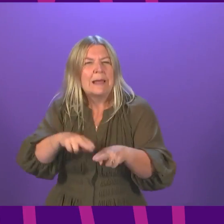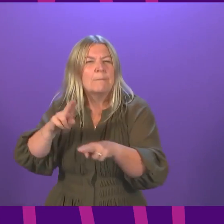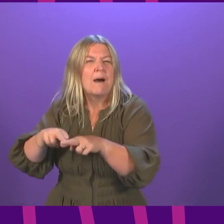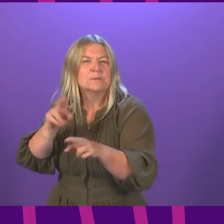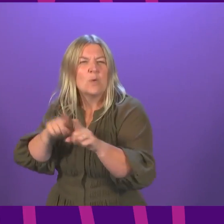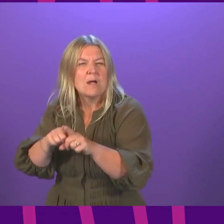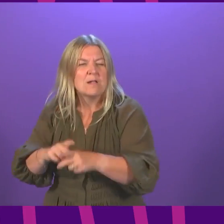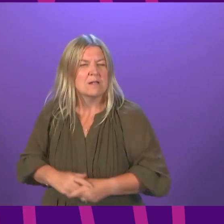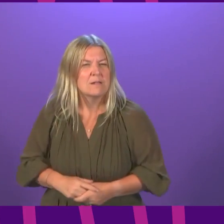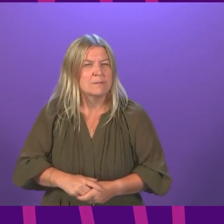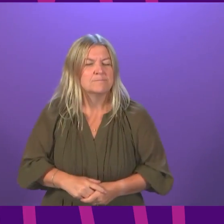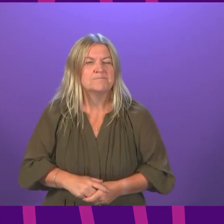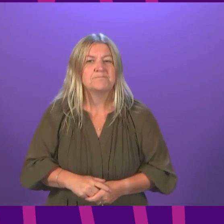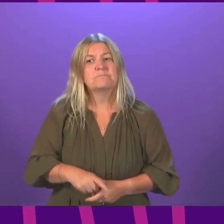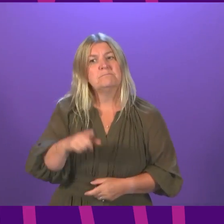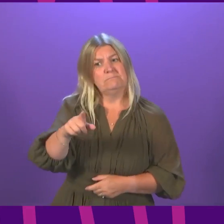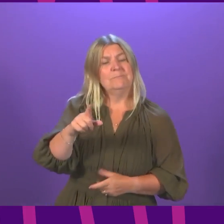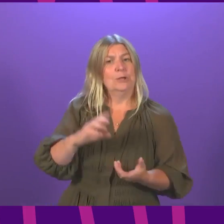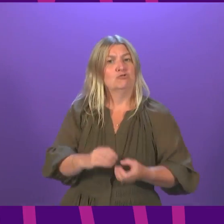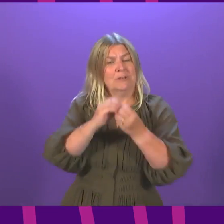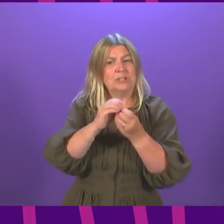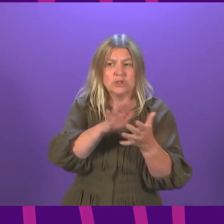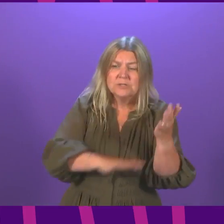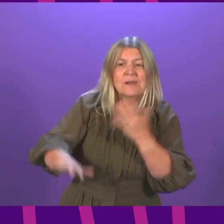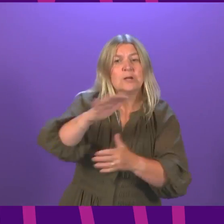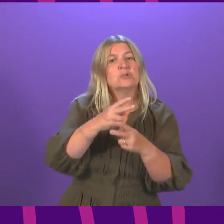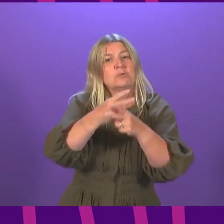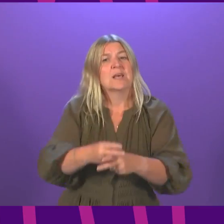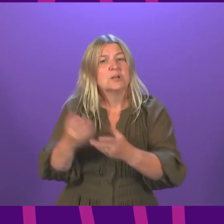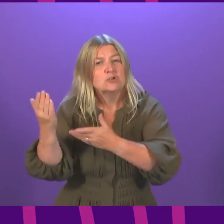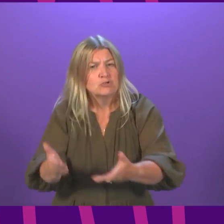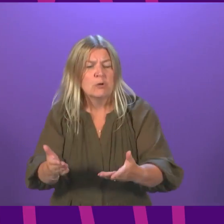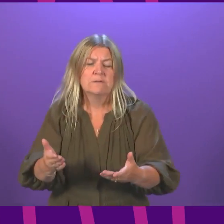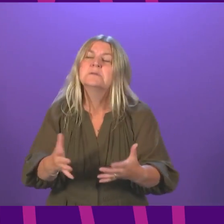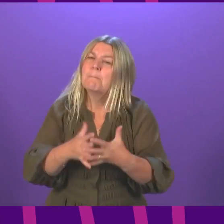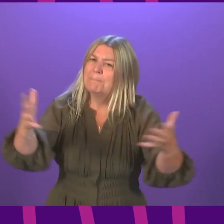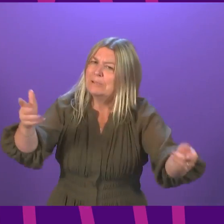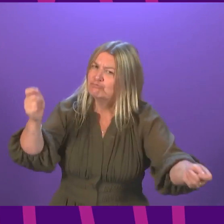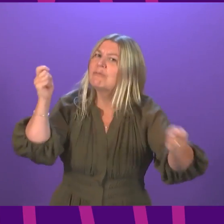The creation of a national care service will be the biggest reform in health and care since